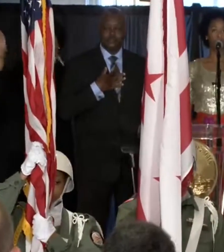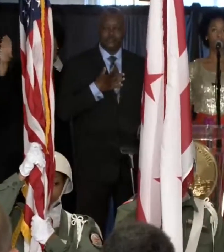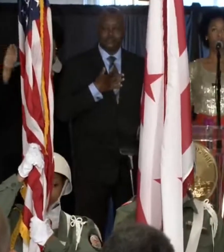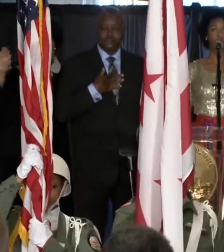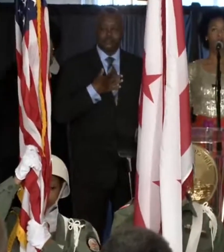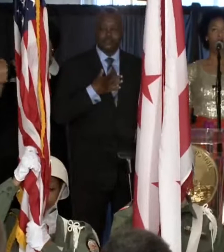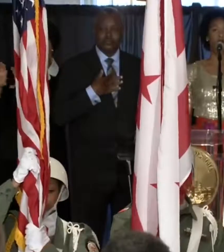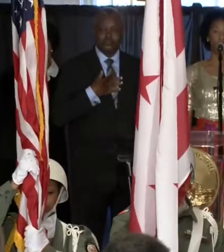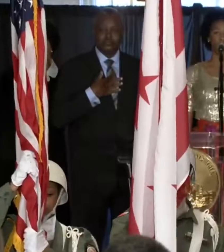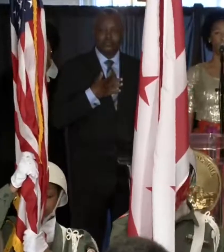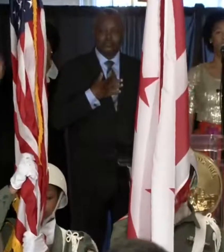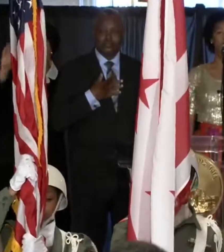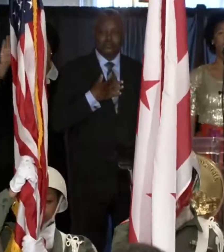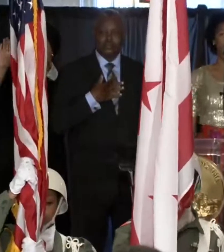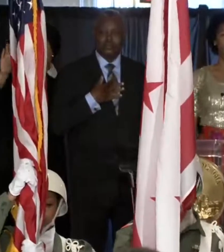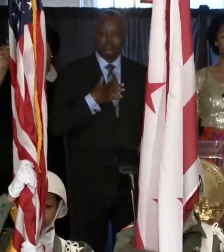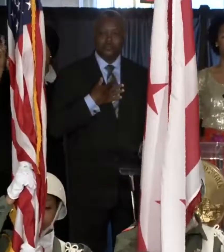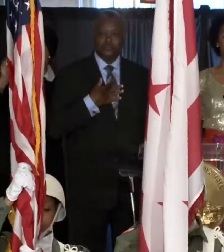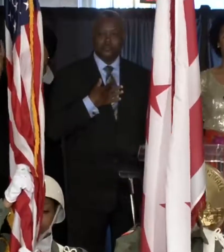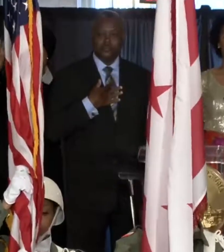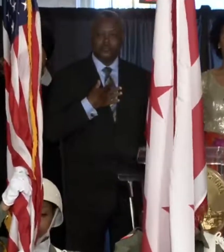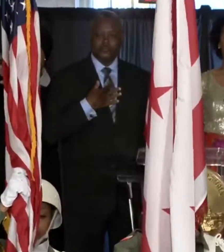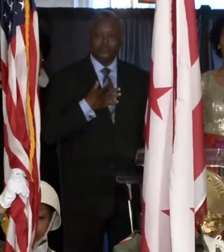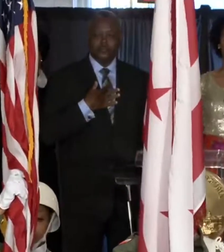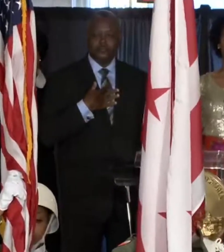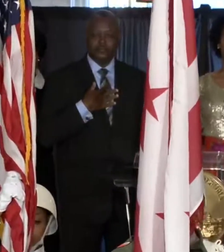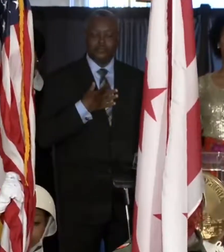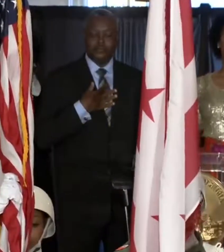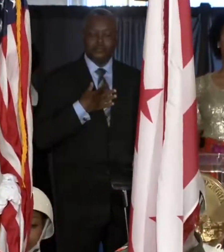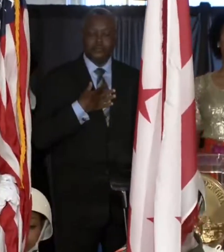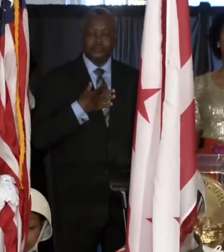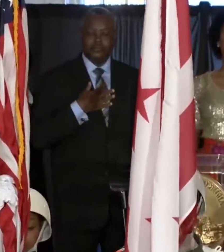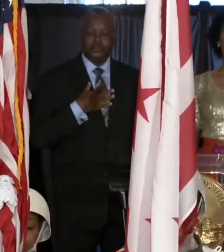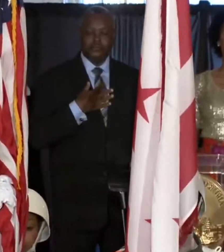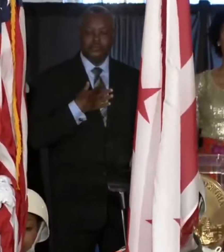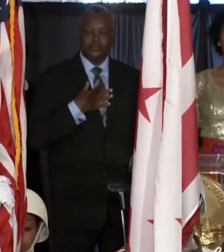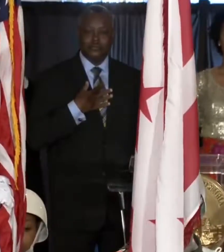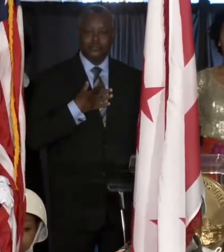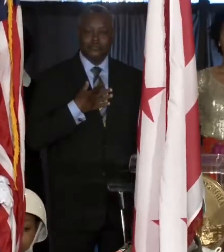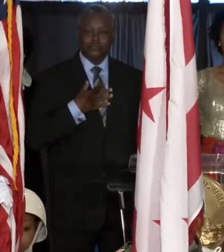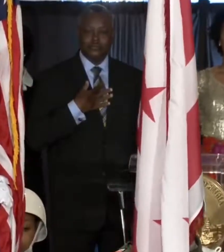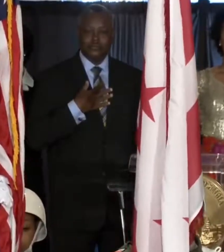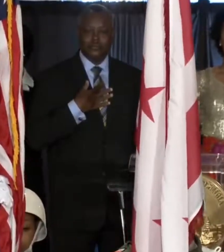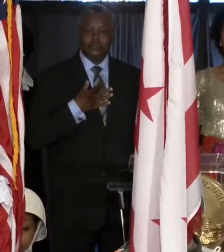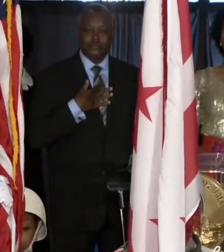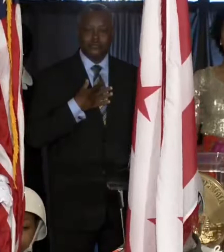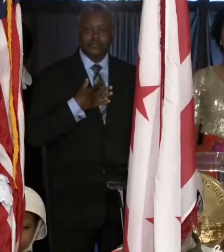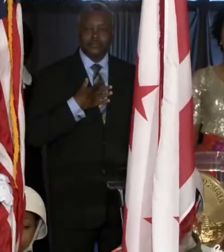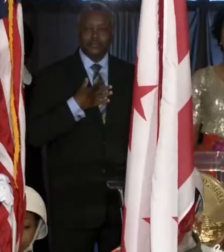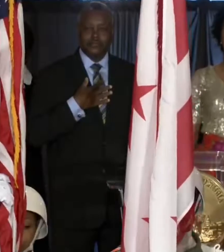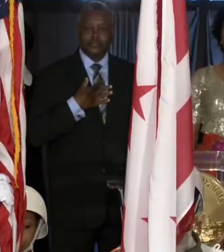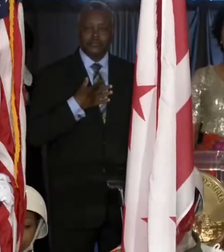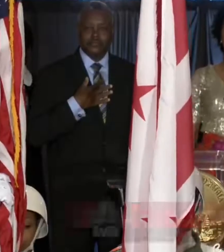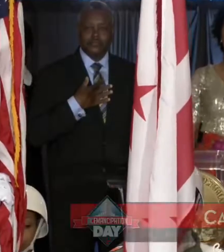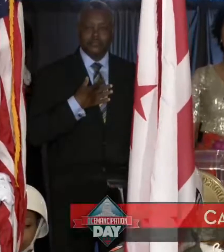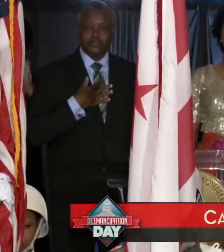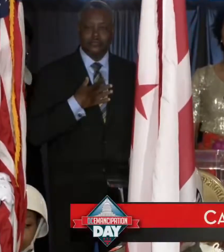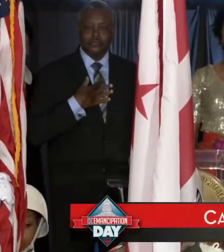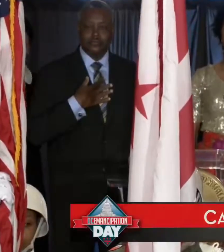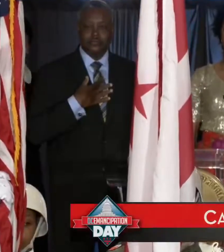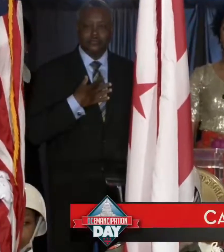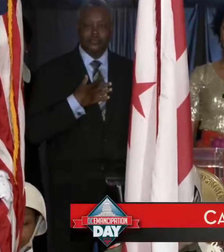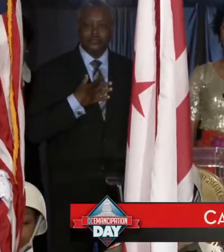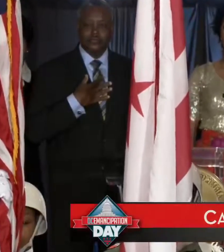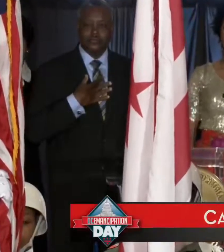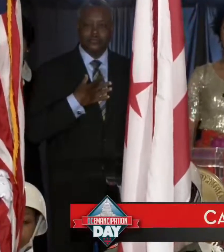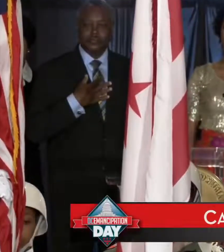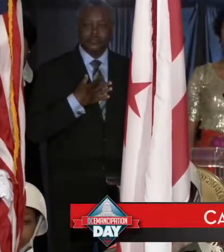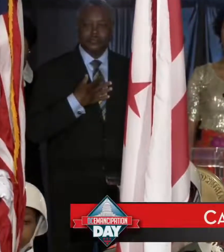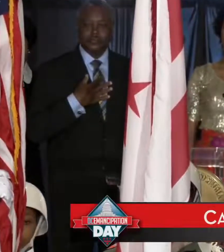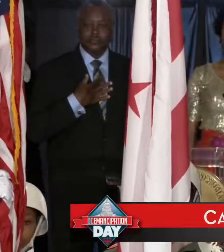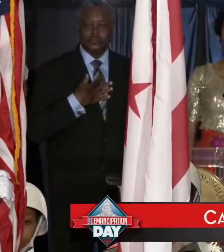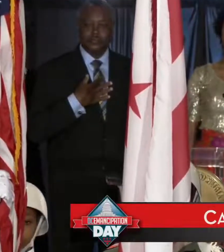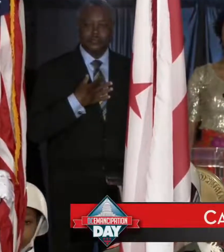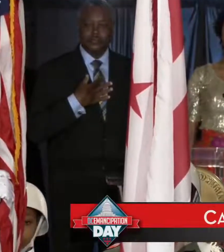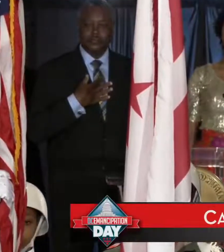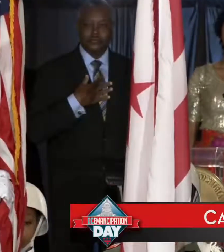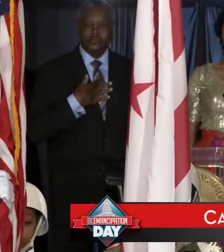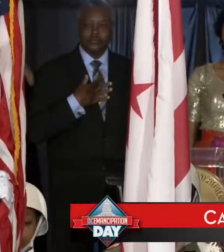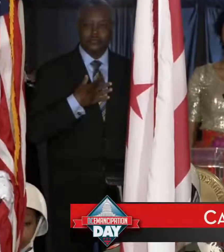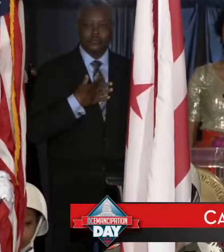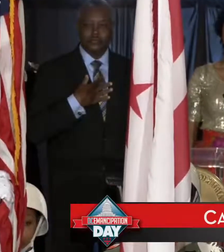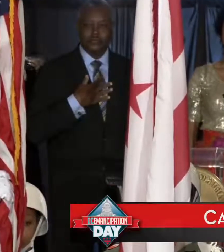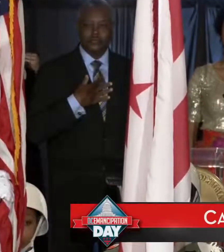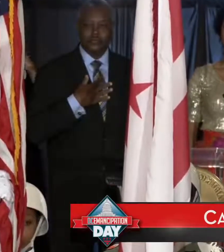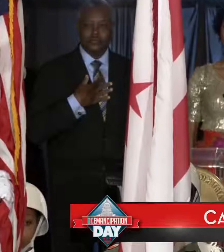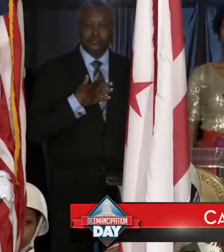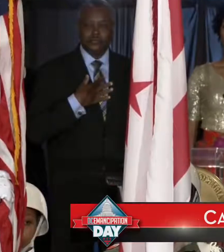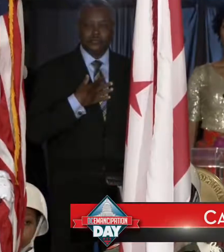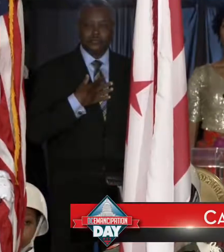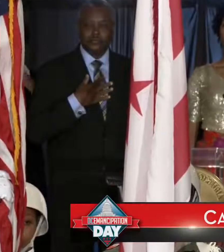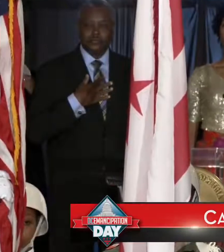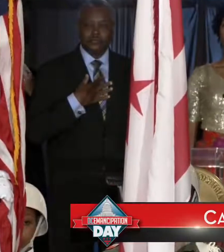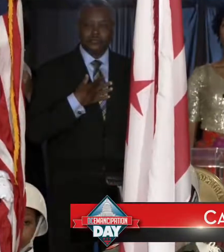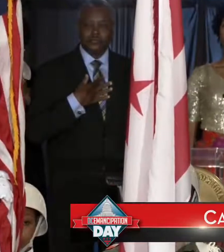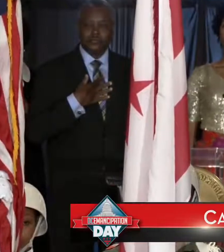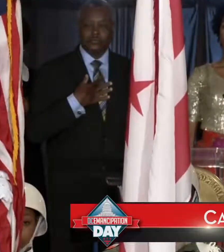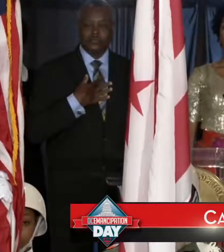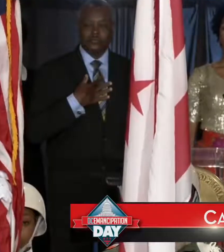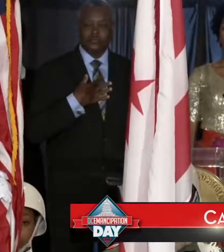BROAD STRIPES AND BRIGHT STARS THROUGH THE PERILOUS FIGHT,